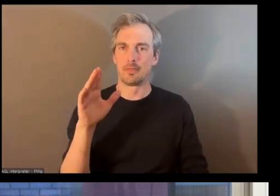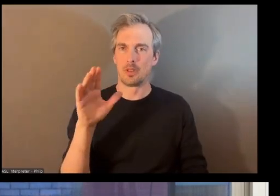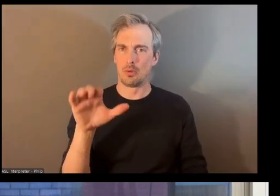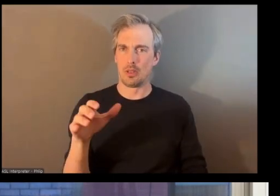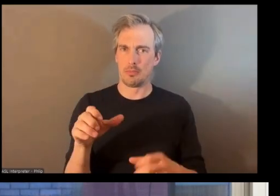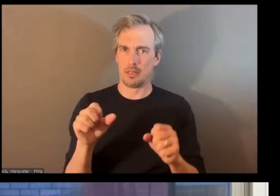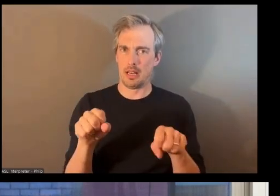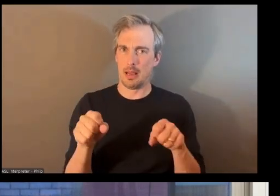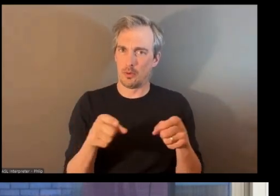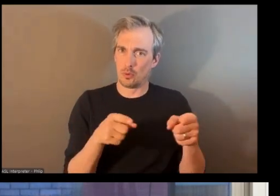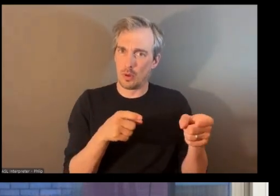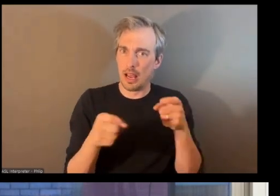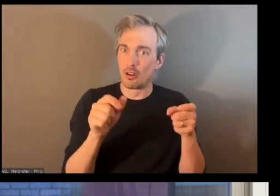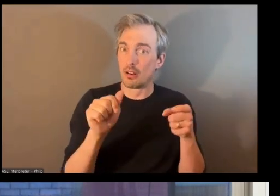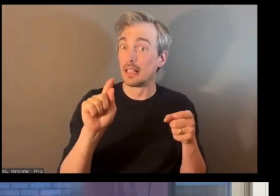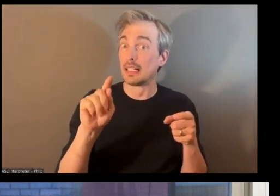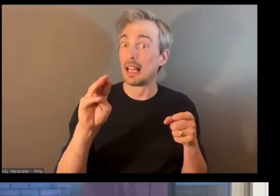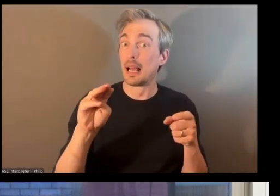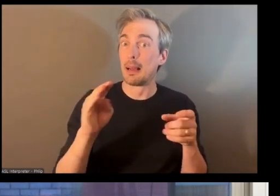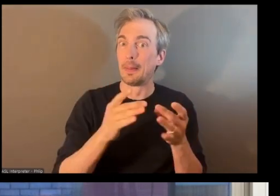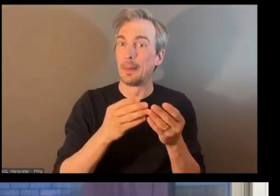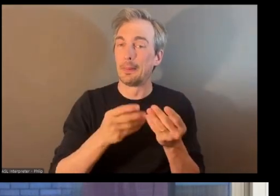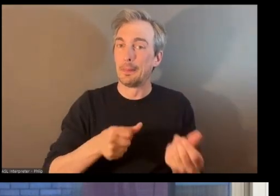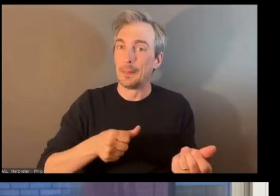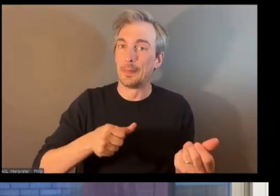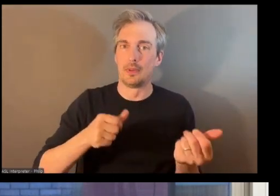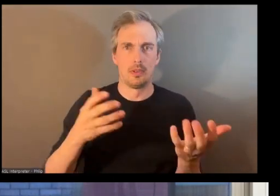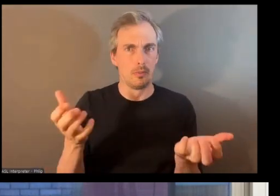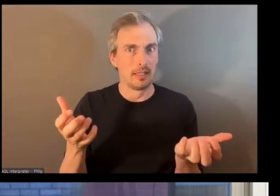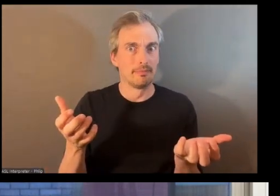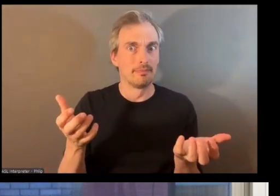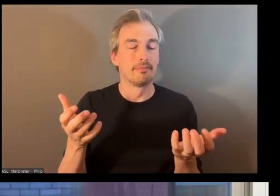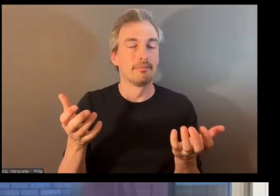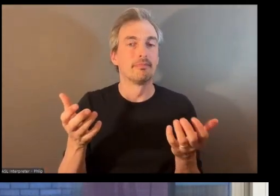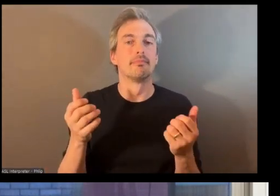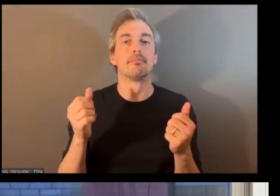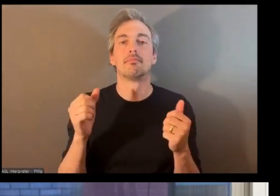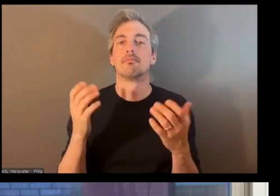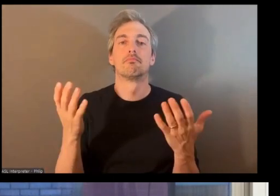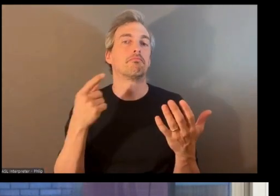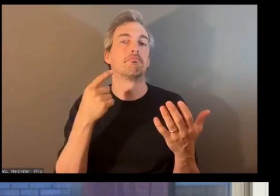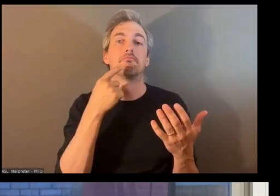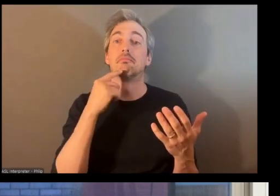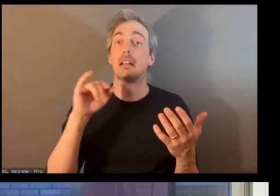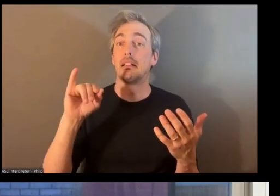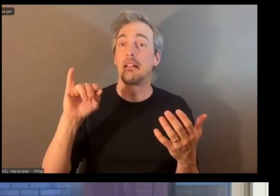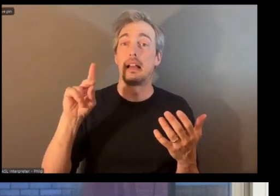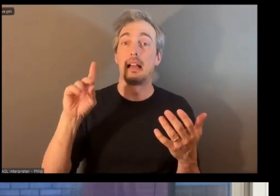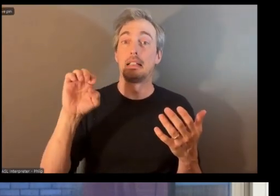Let's say... You are withdrawing money from an ATM that is from your